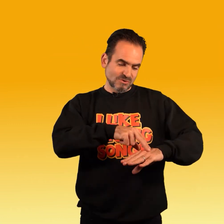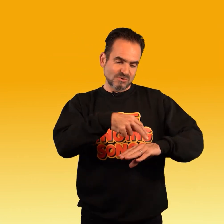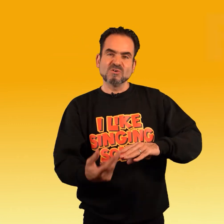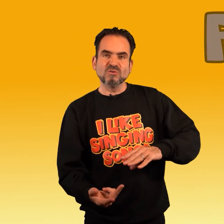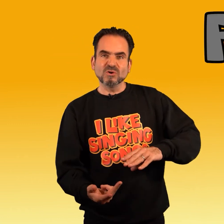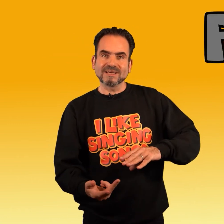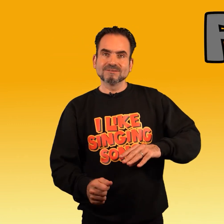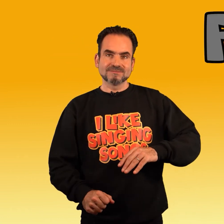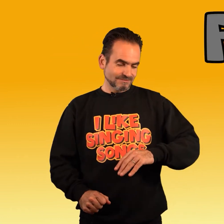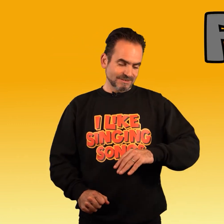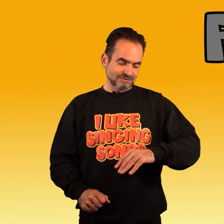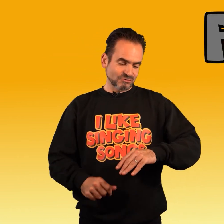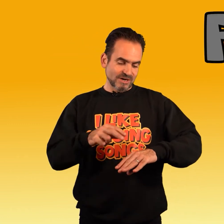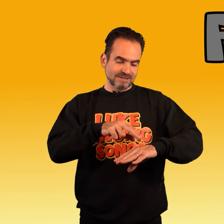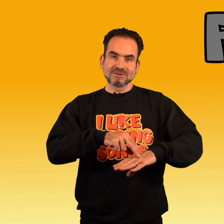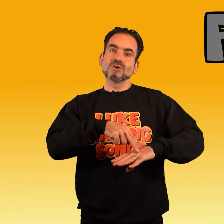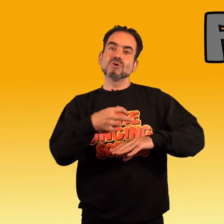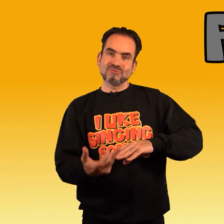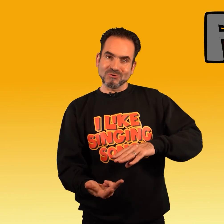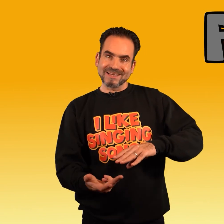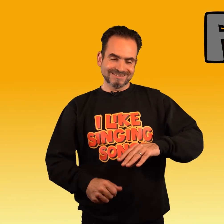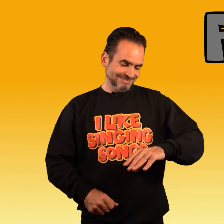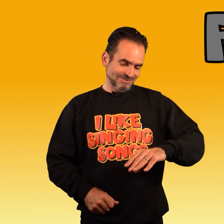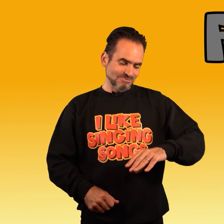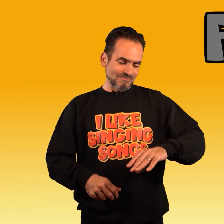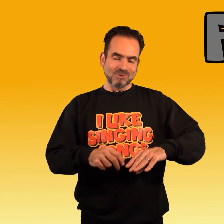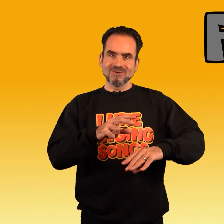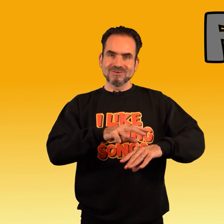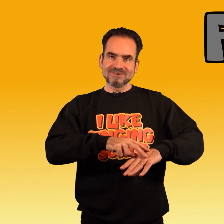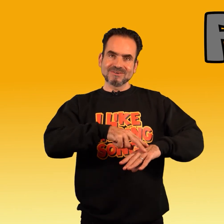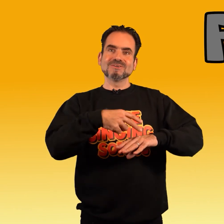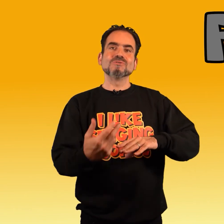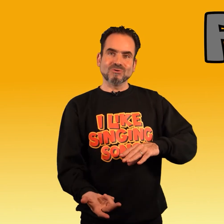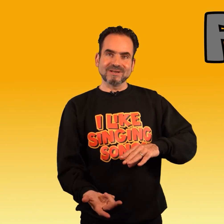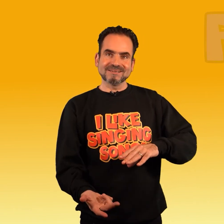This is falling Let's try falling. One more falling.